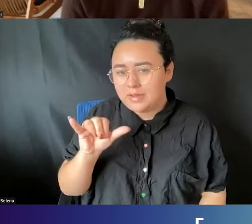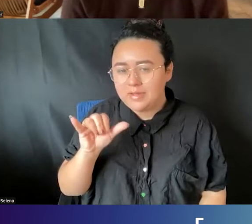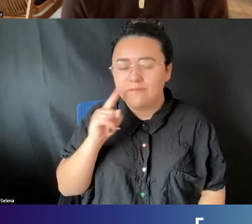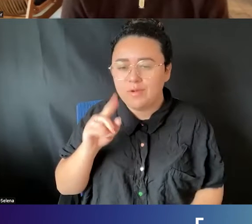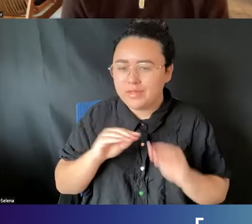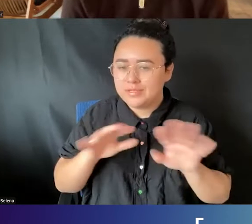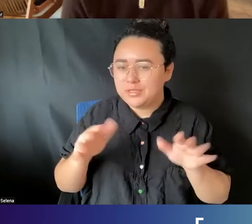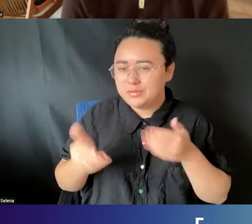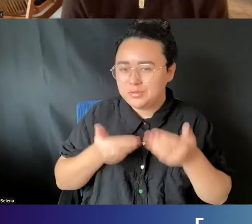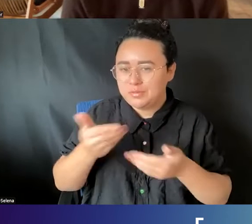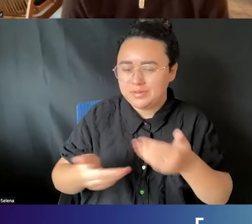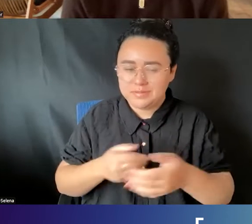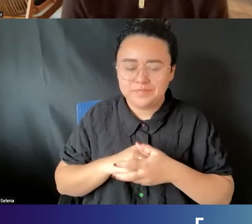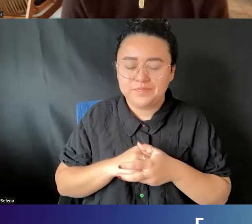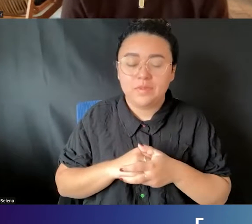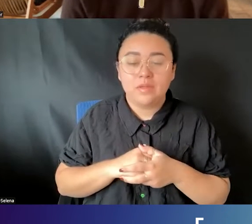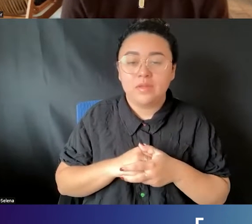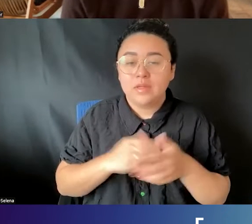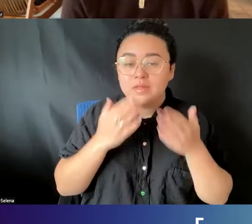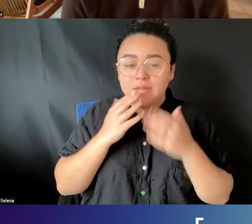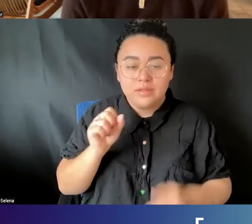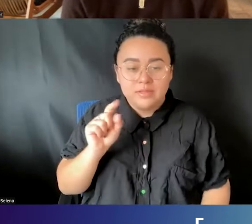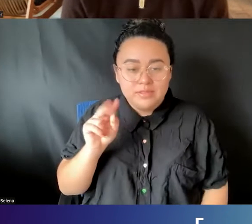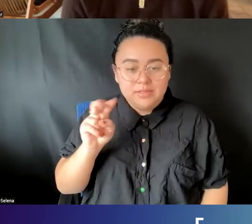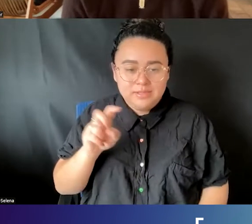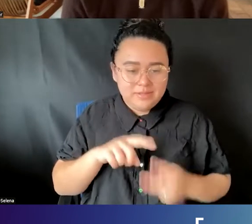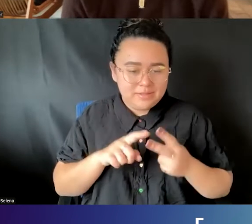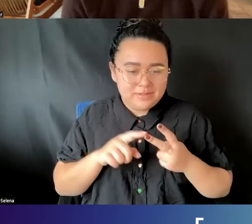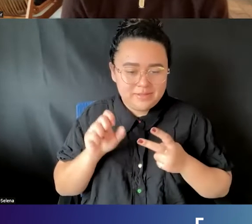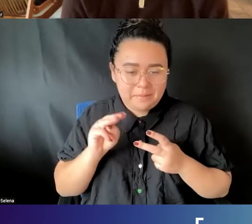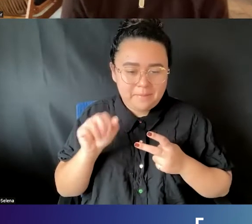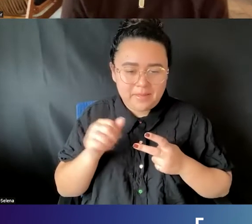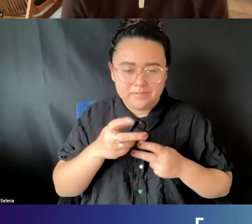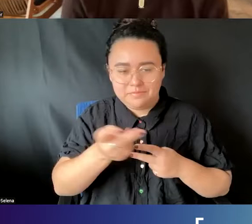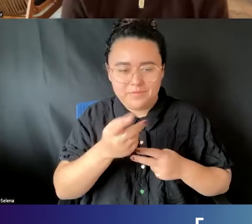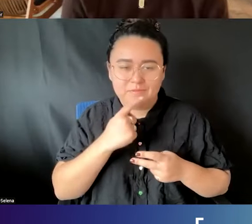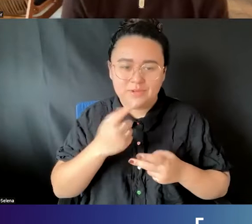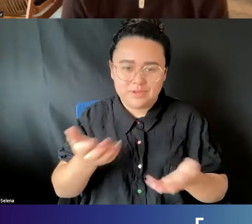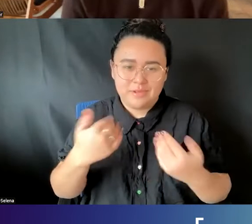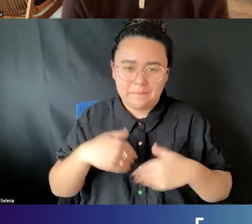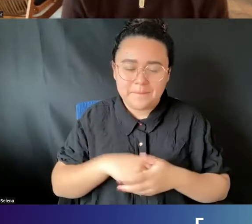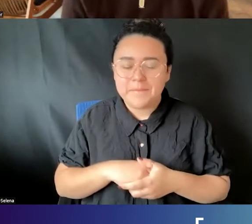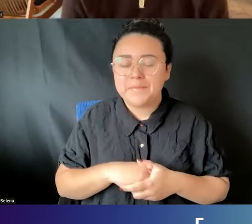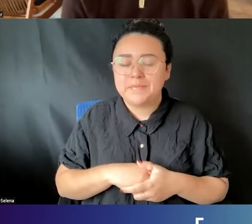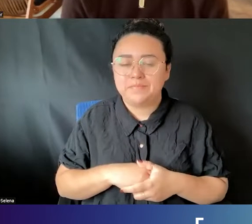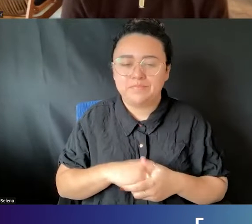So thank you, Steve and Emma, for being here in solidarity with us and being open